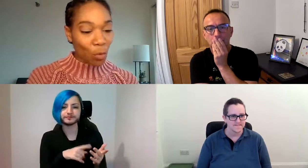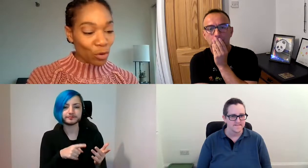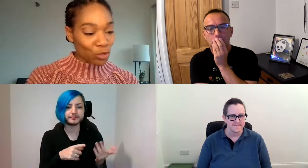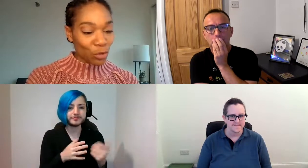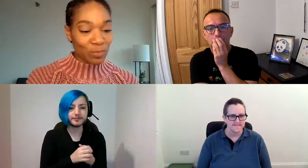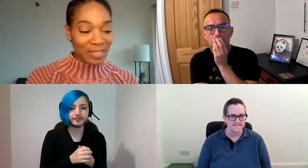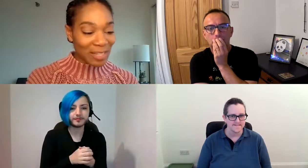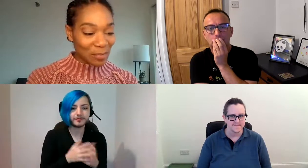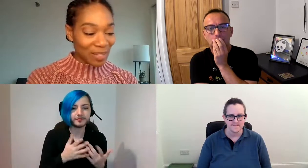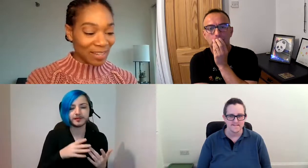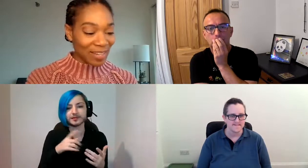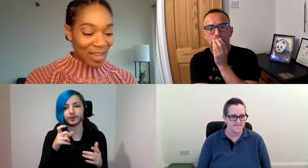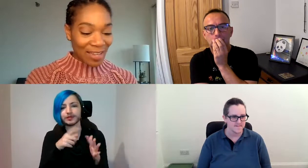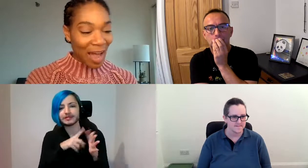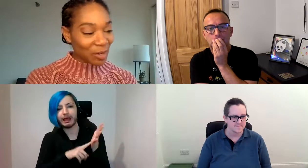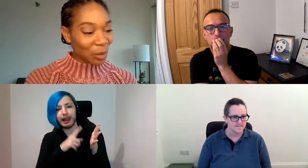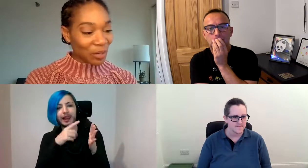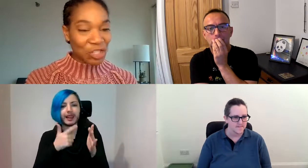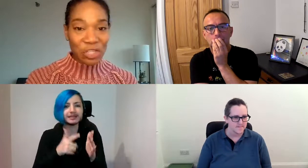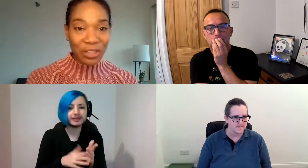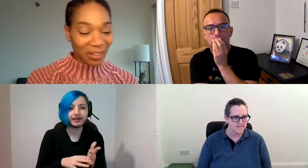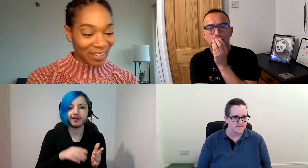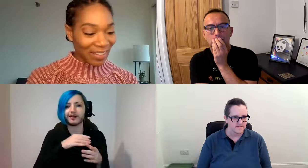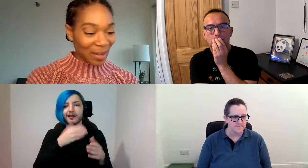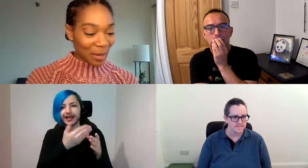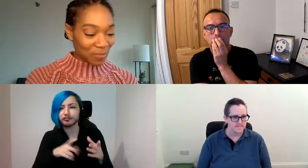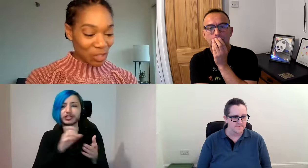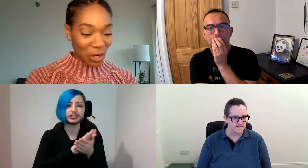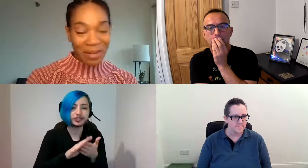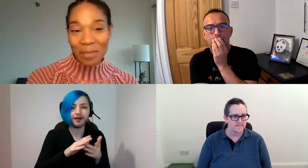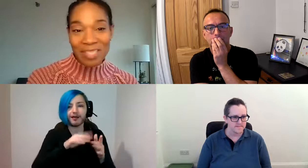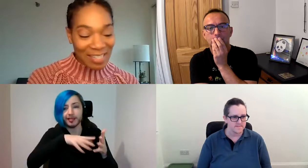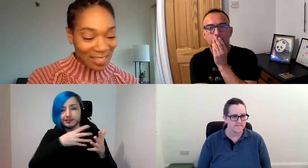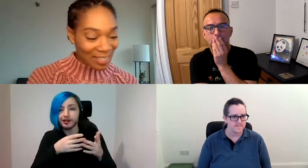I have family, fairy, fruit picker, full house, FT N,